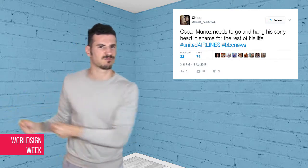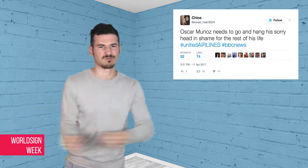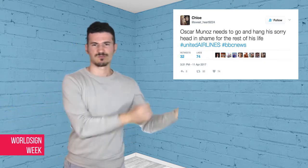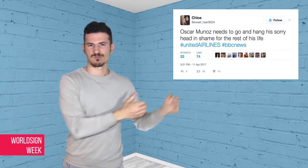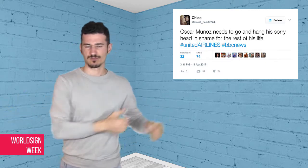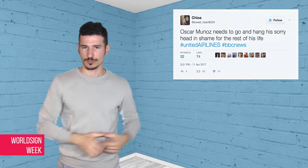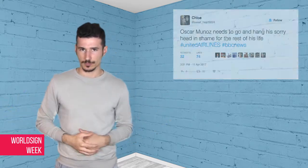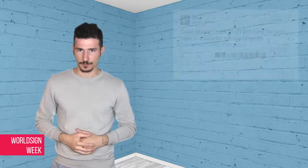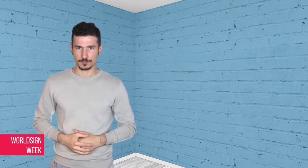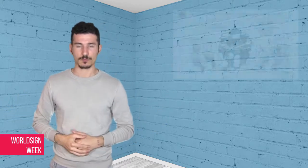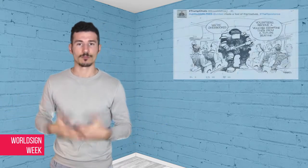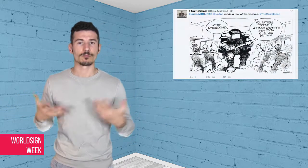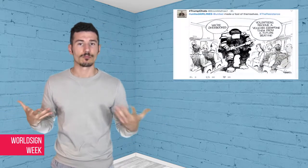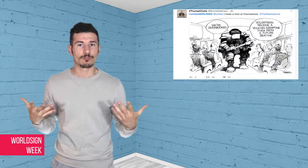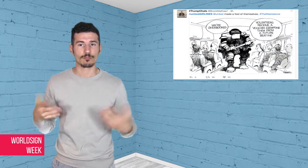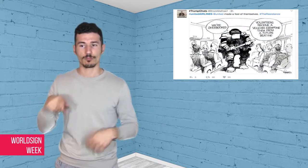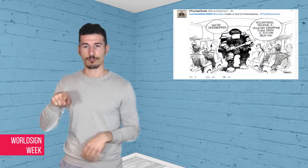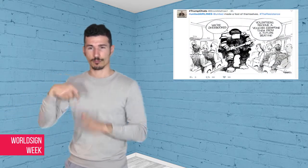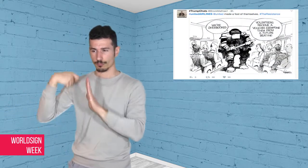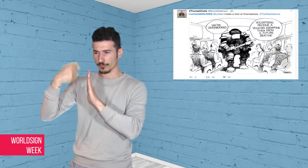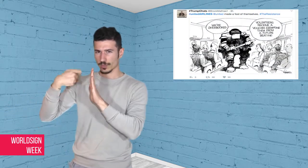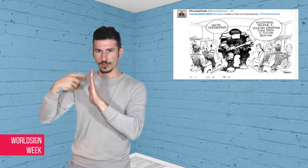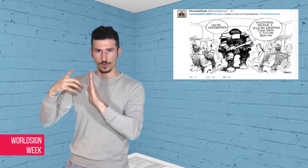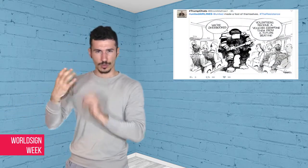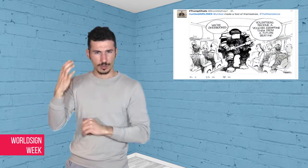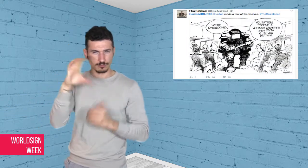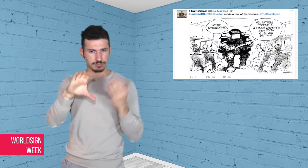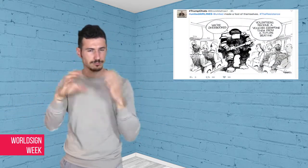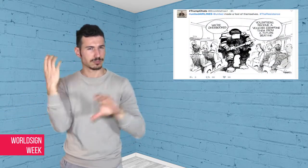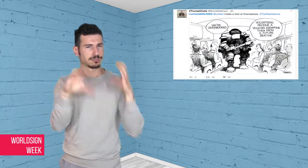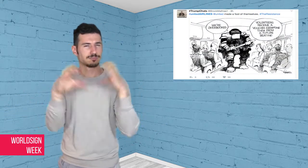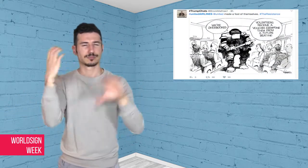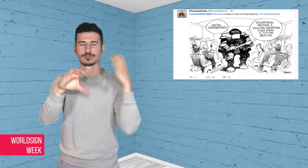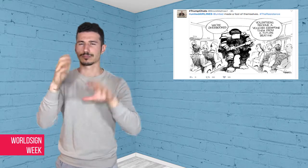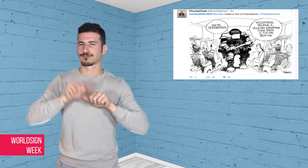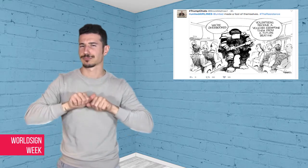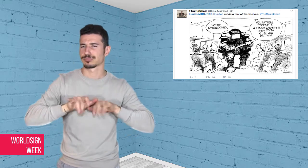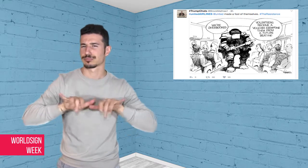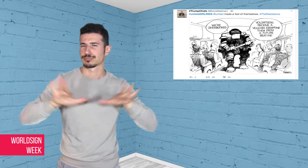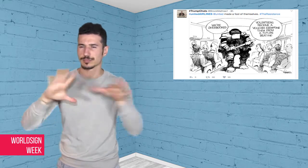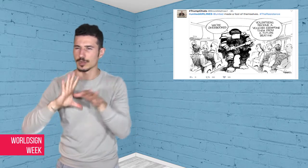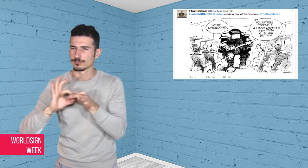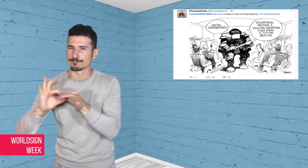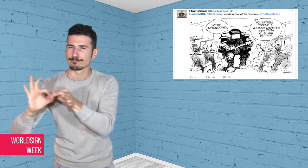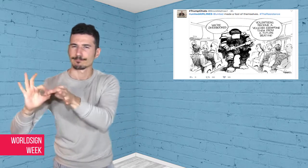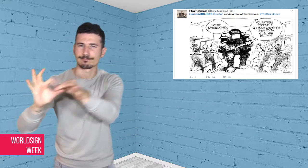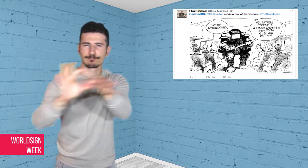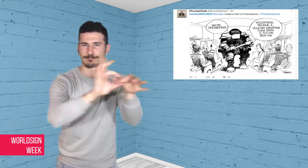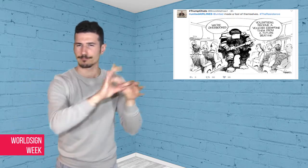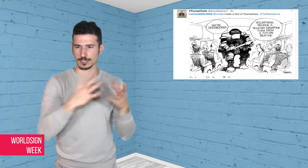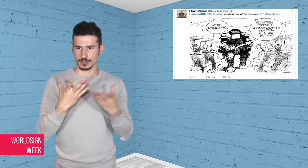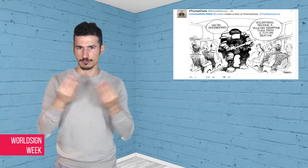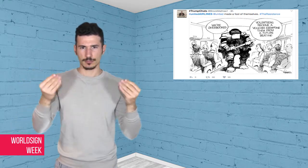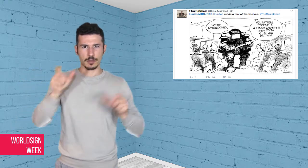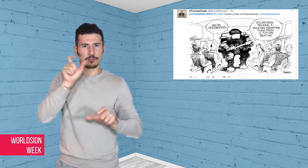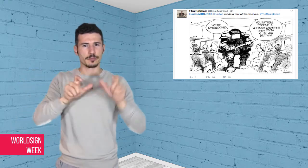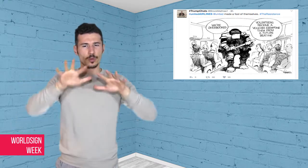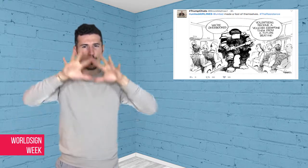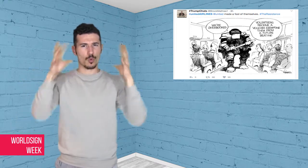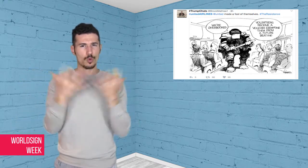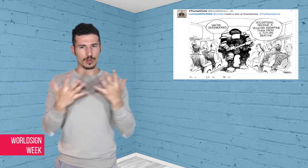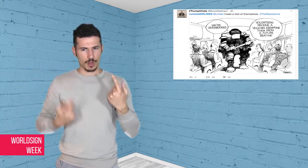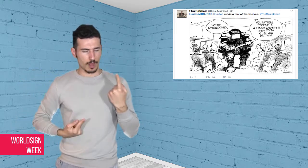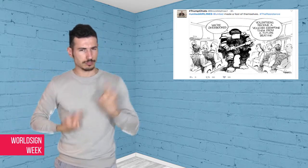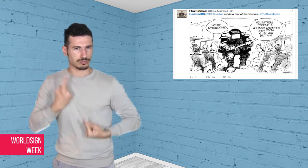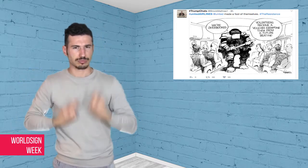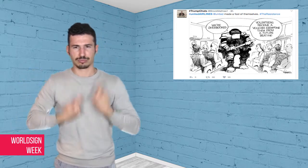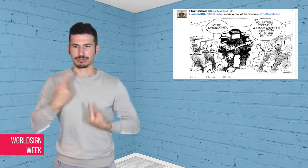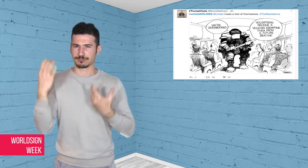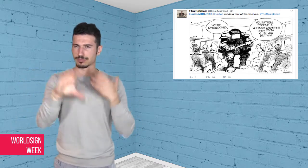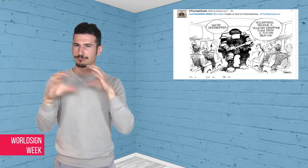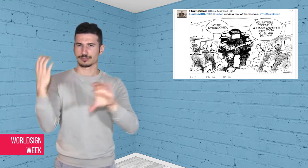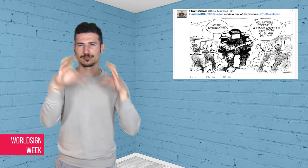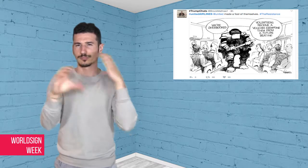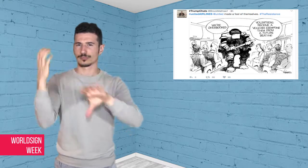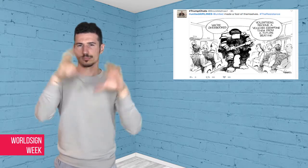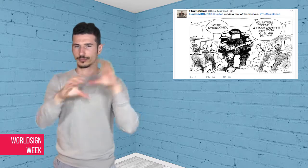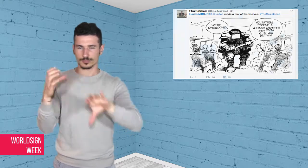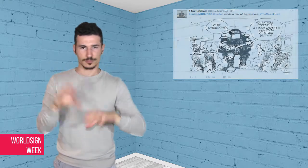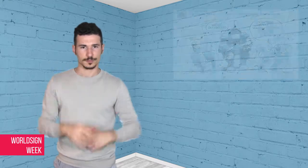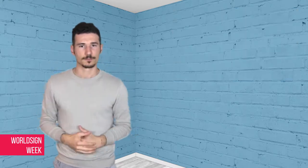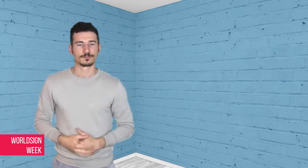from all over the world.